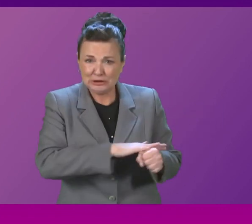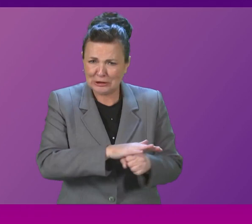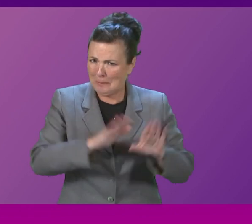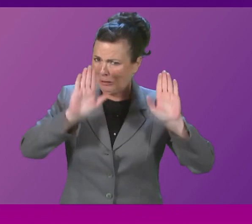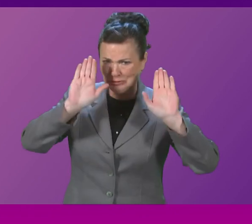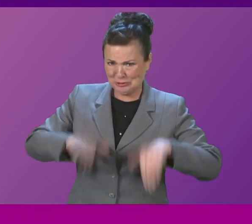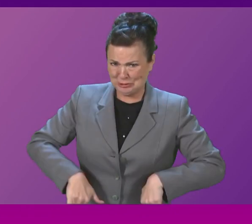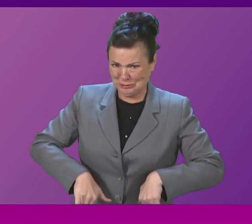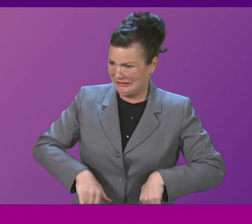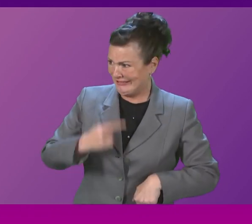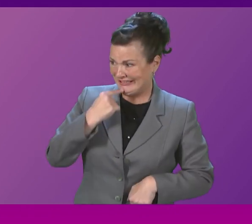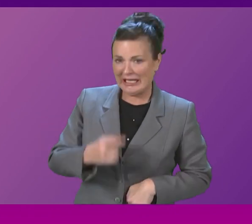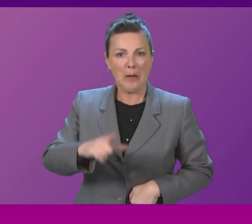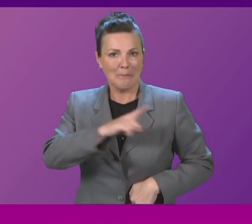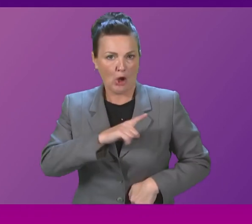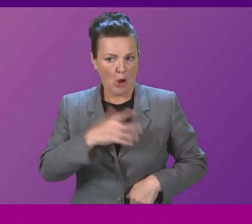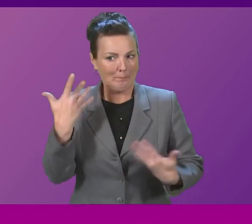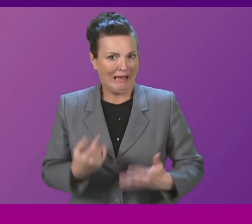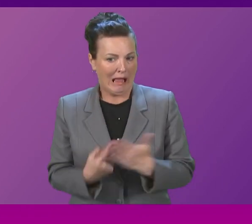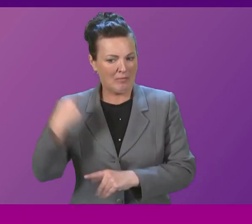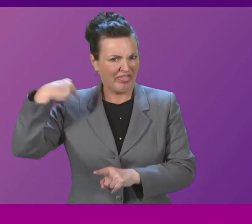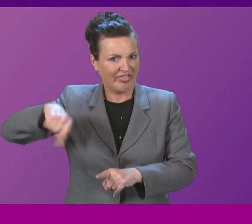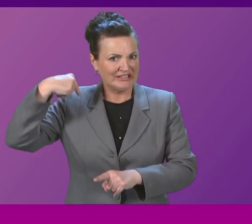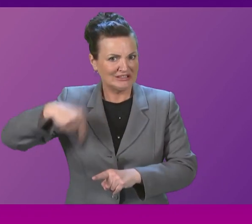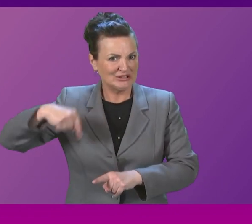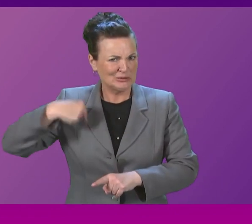comments that have been made in the course of parliamentary scrutiny so far.